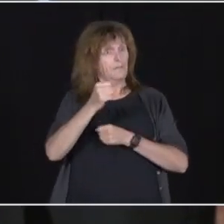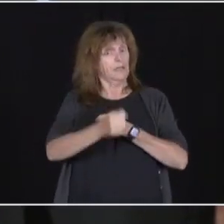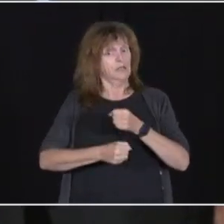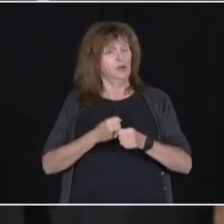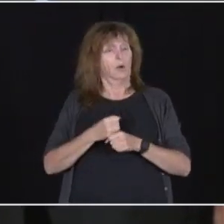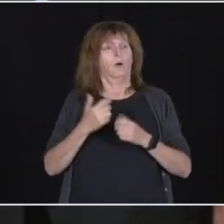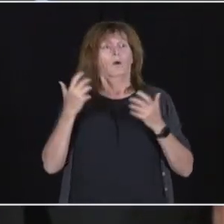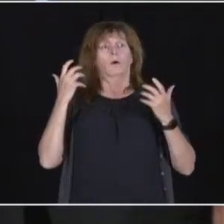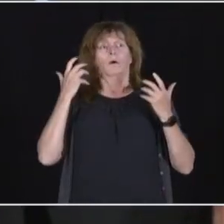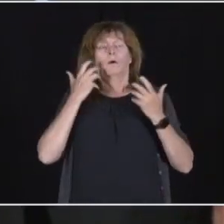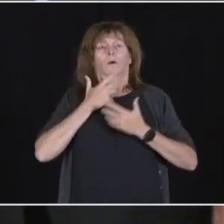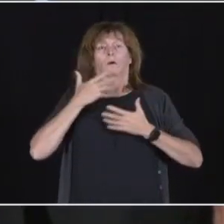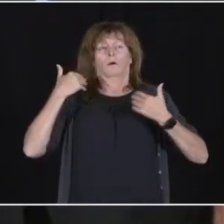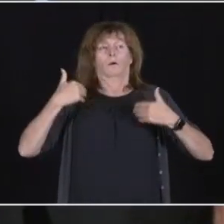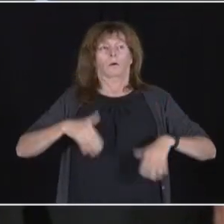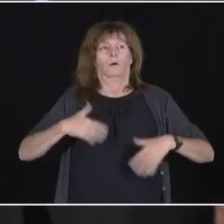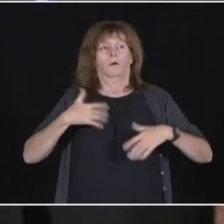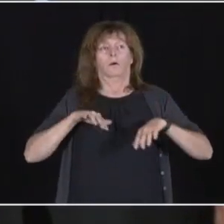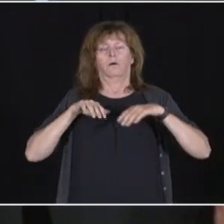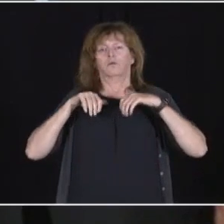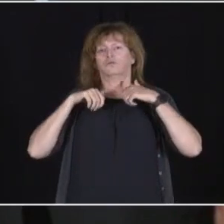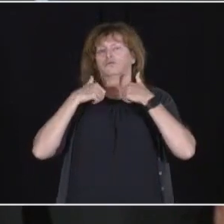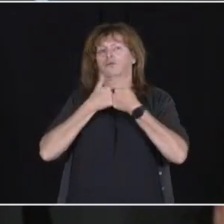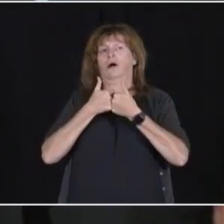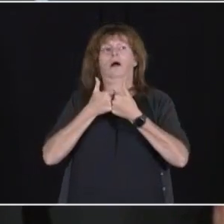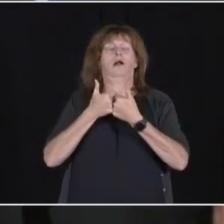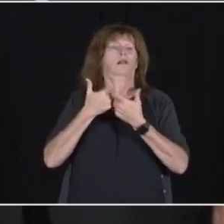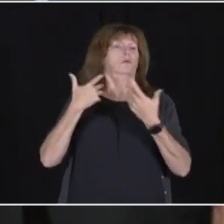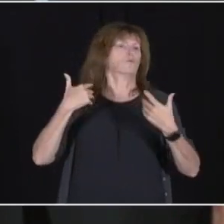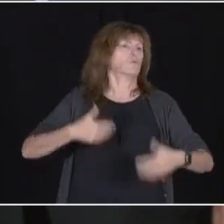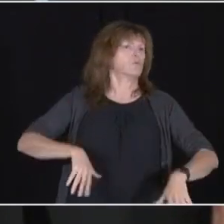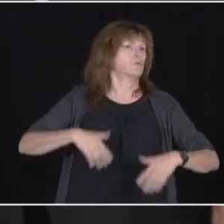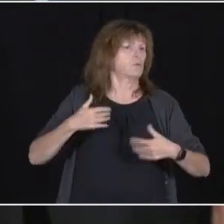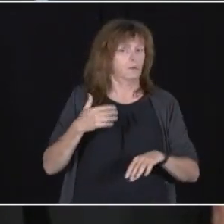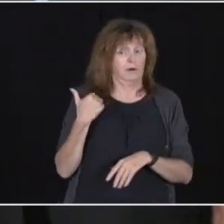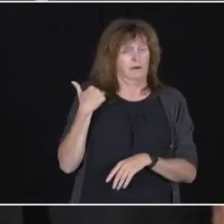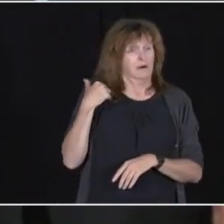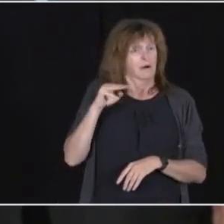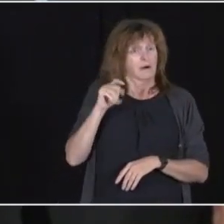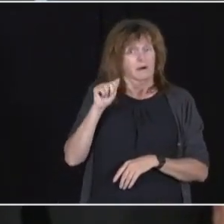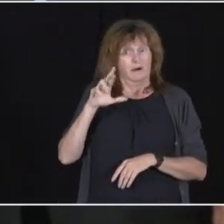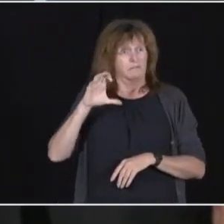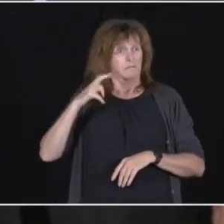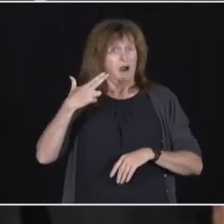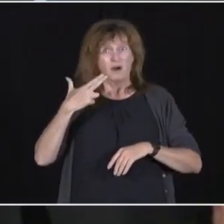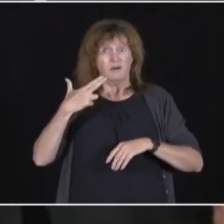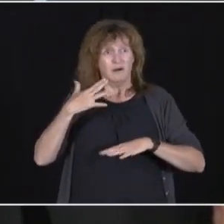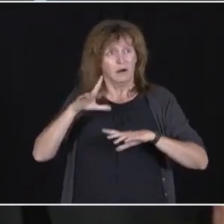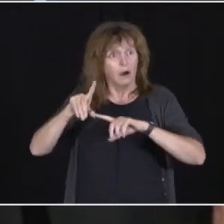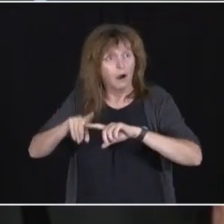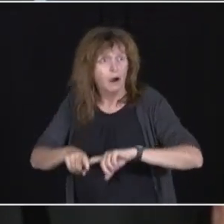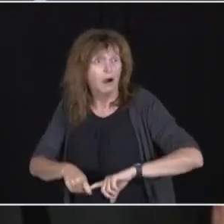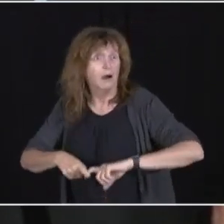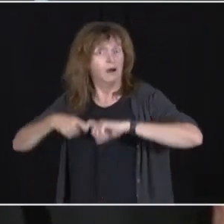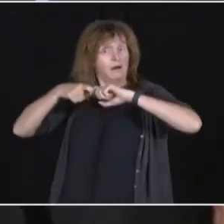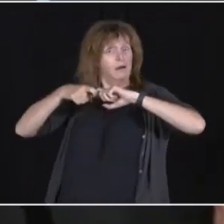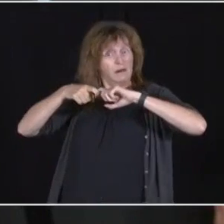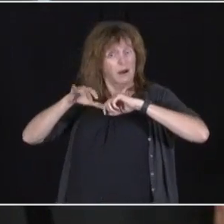Thank you premier. This year, we have faced truly unprecedented challenges. In March, we moved quickly with cross partisan support to protect support staff